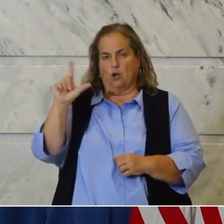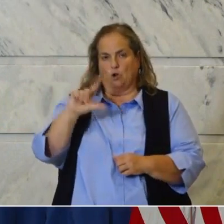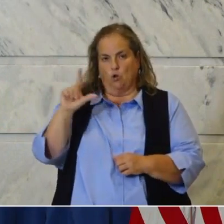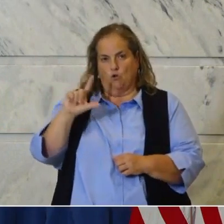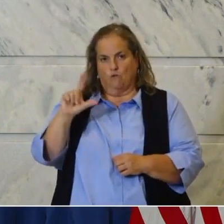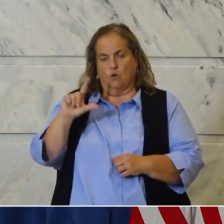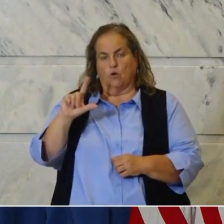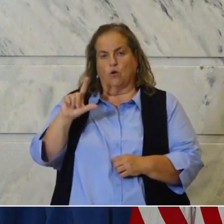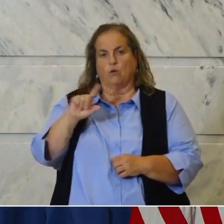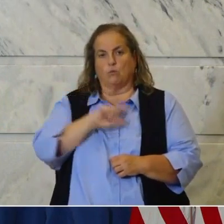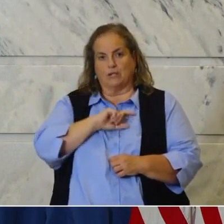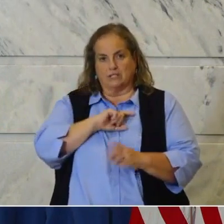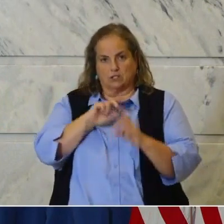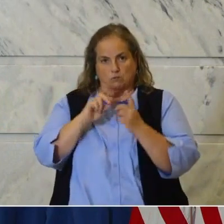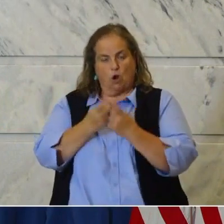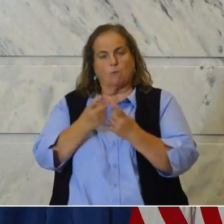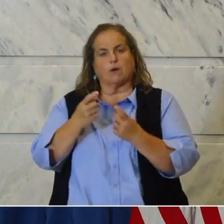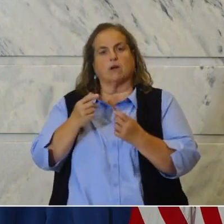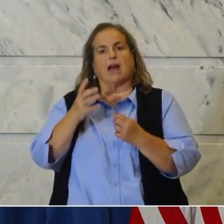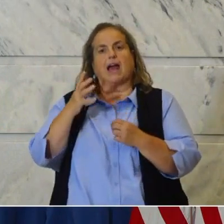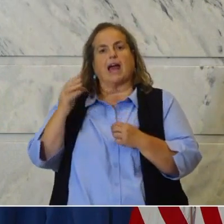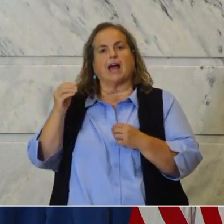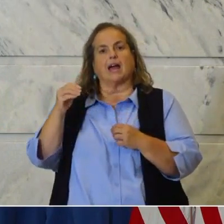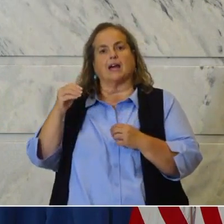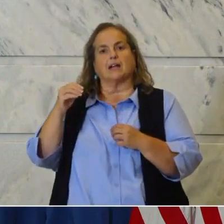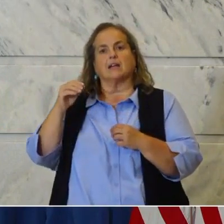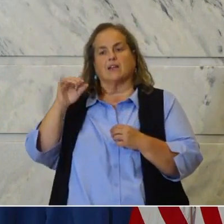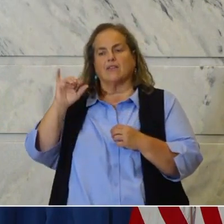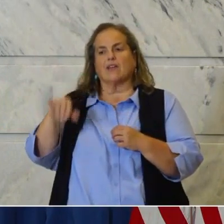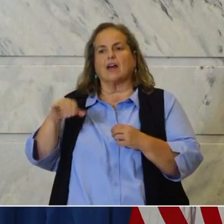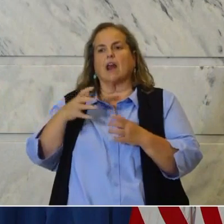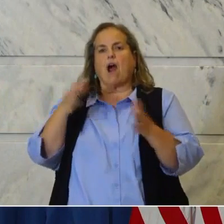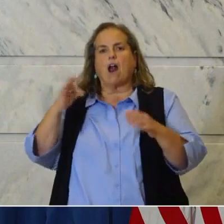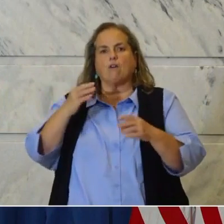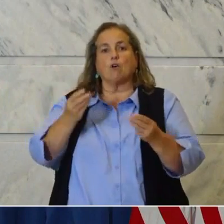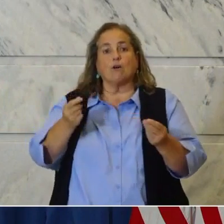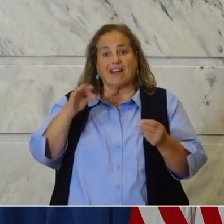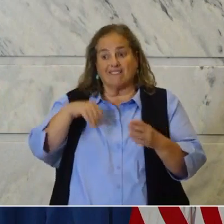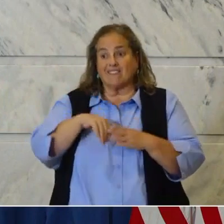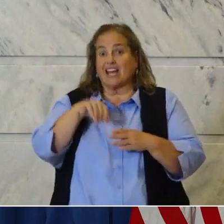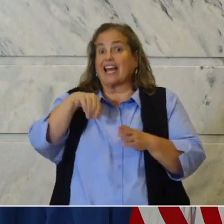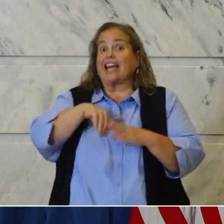Communication is in case lives or property are threatened. Right now, we